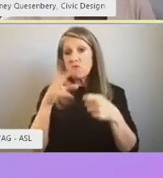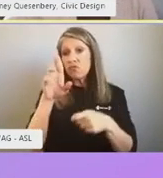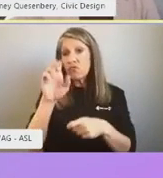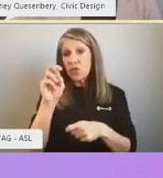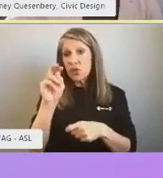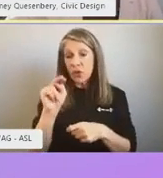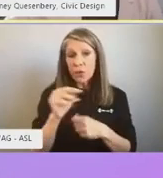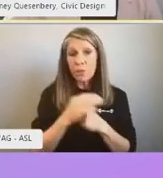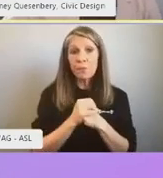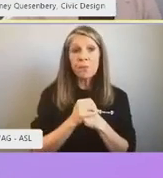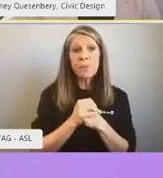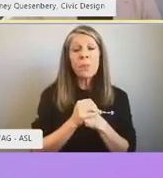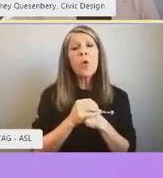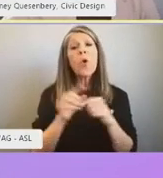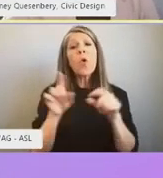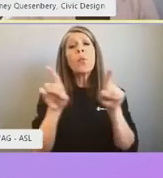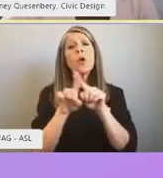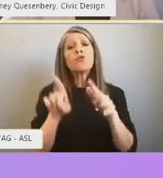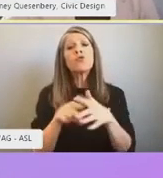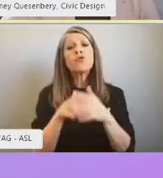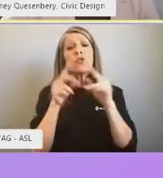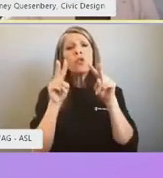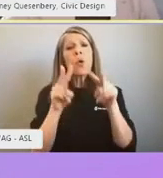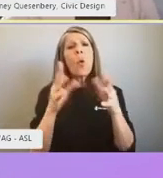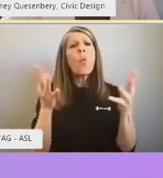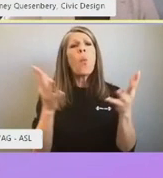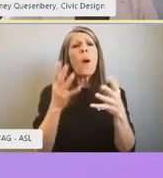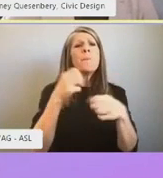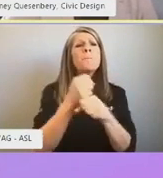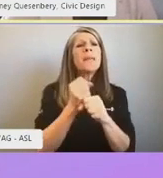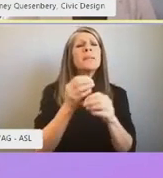interface. Last year 34 states offered at, and I think 9 states offered electronic